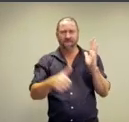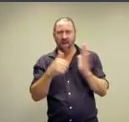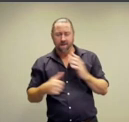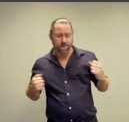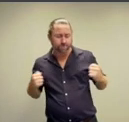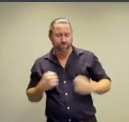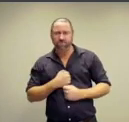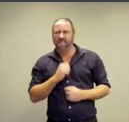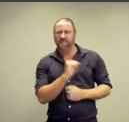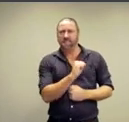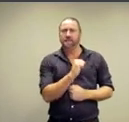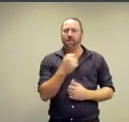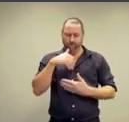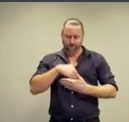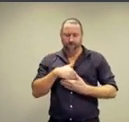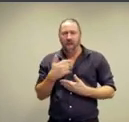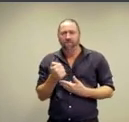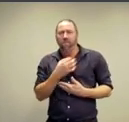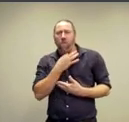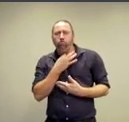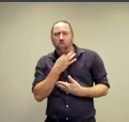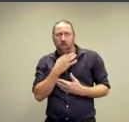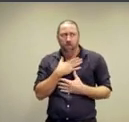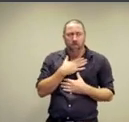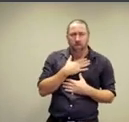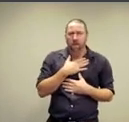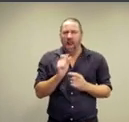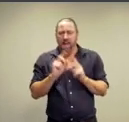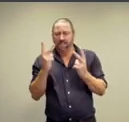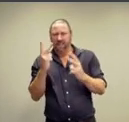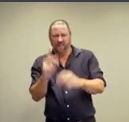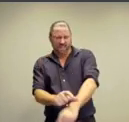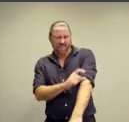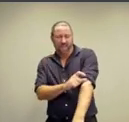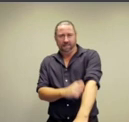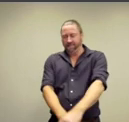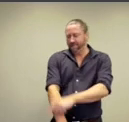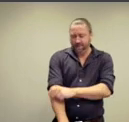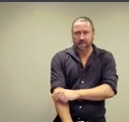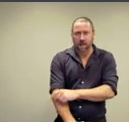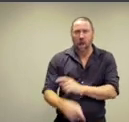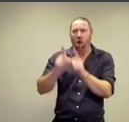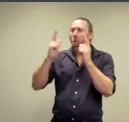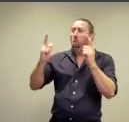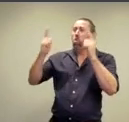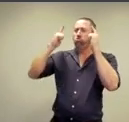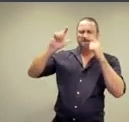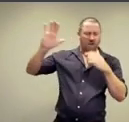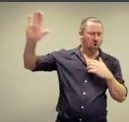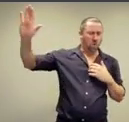jacket which hides his vulnerability and provides him with a protective second skin,